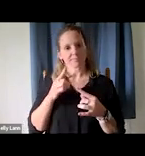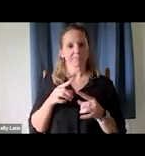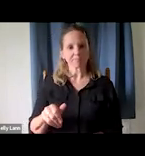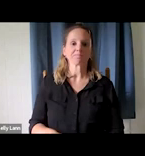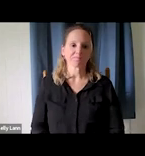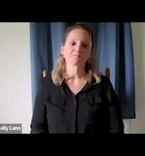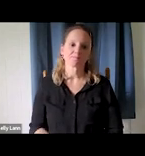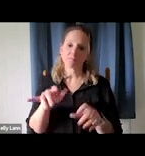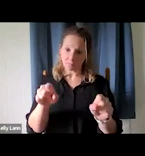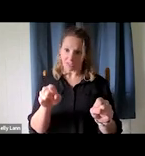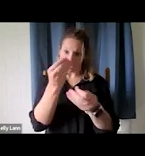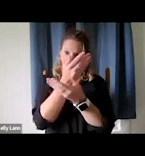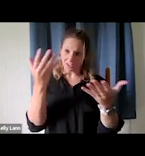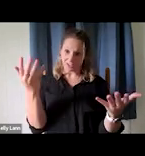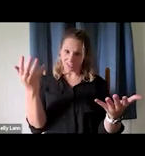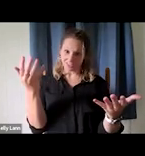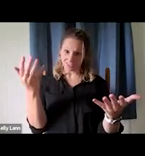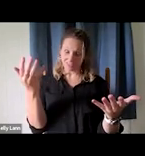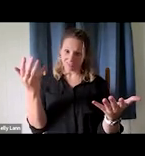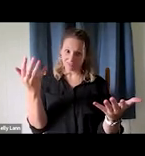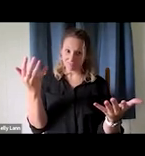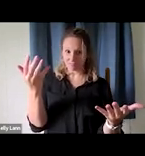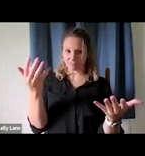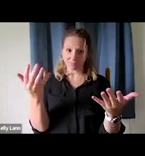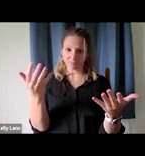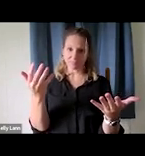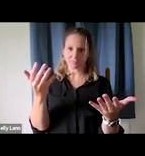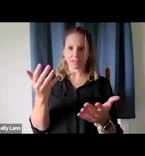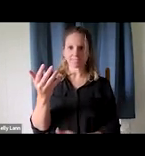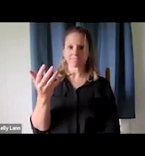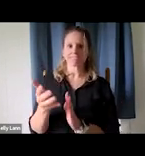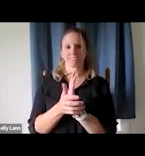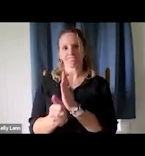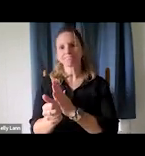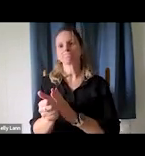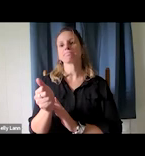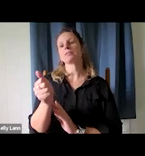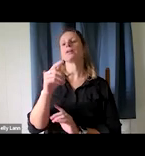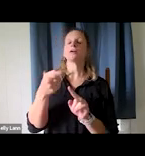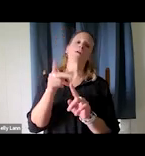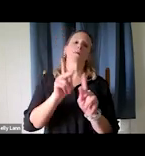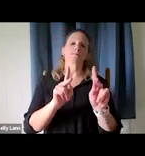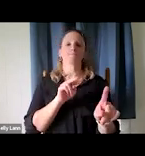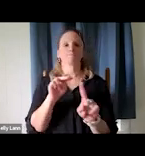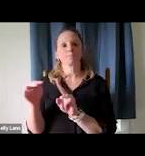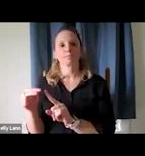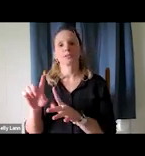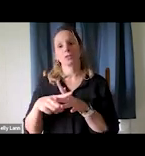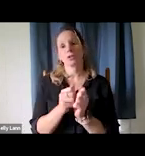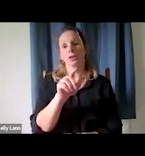to be able to share the expertise of all the panelists with you. So starting things off will be Amanda Starkey,